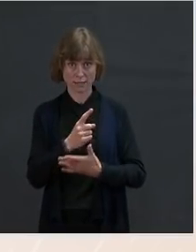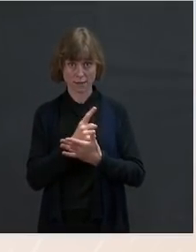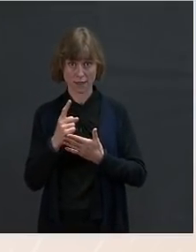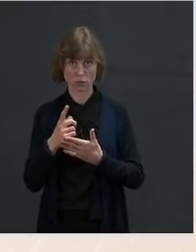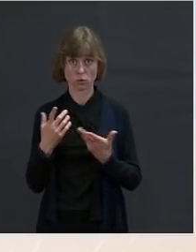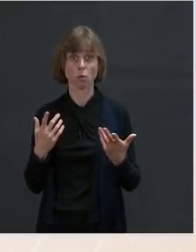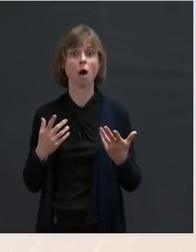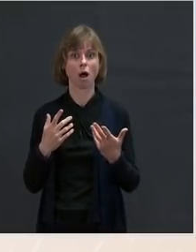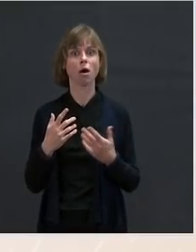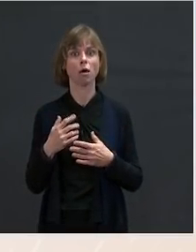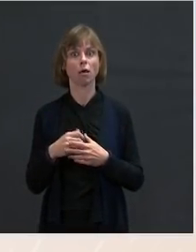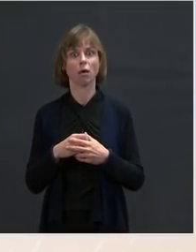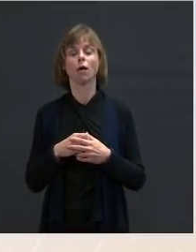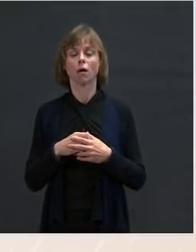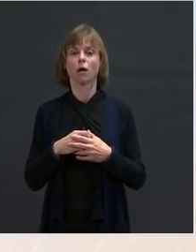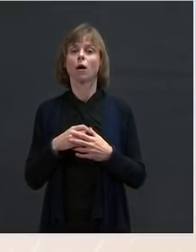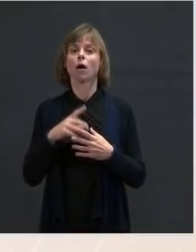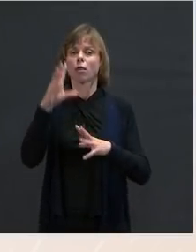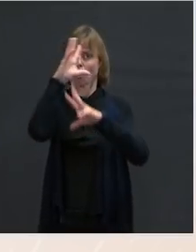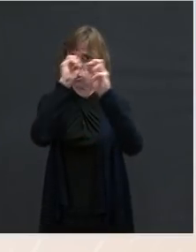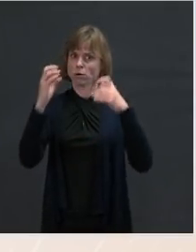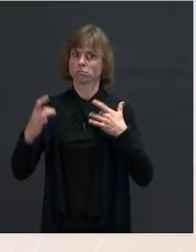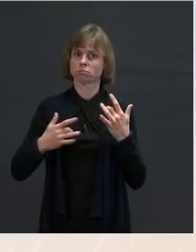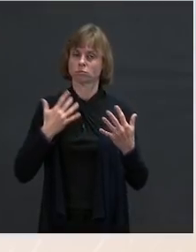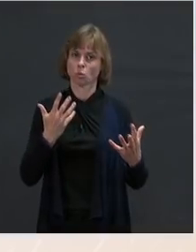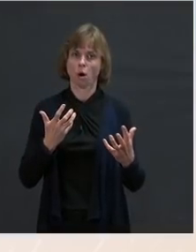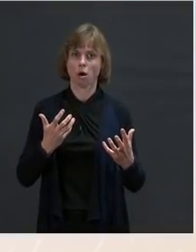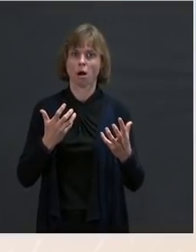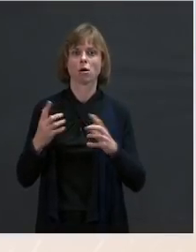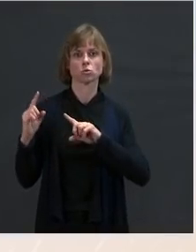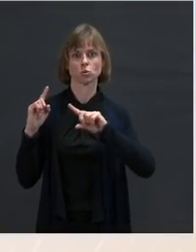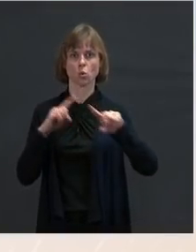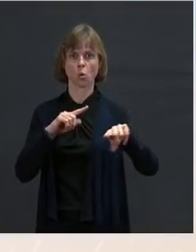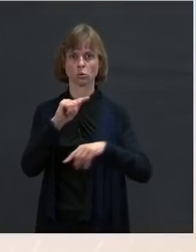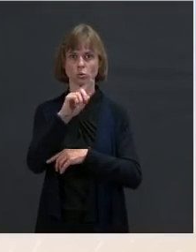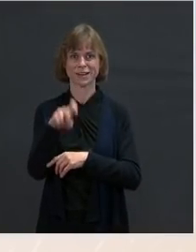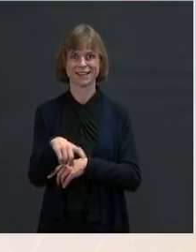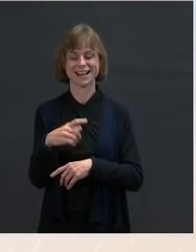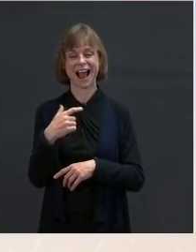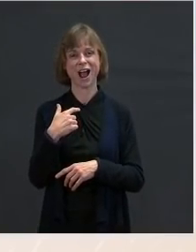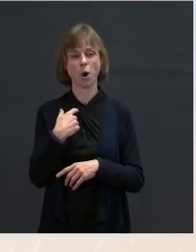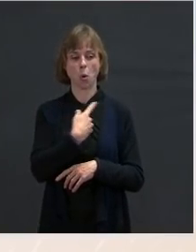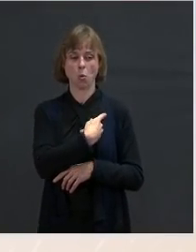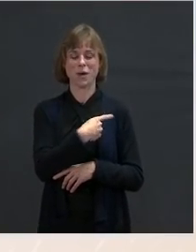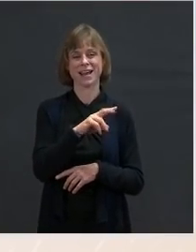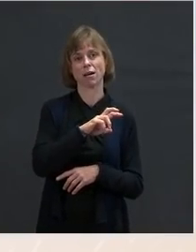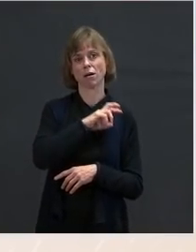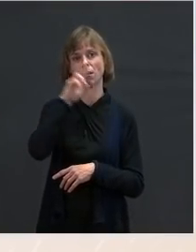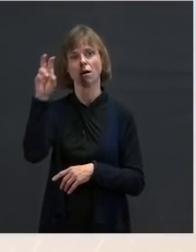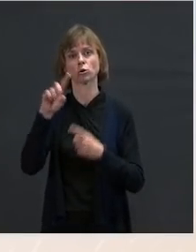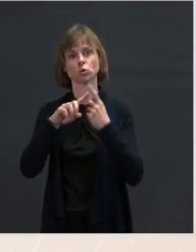Well, the President is eager to go to Texas. I traveled with him on Mich- -- on Michigan -- to Michigan, I should say, on Friday,